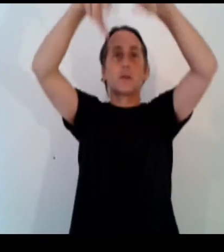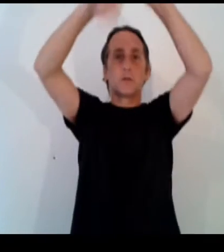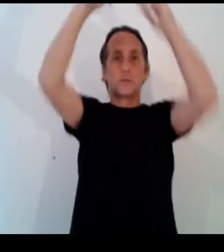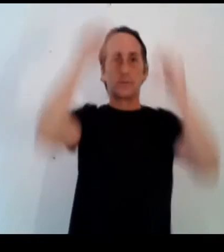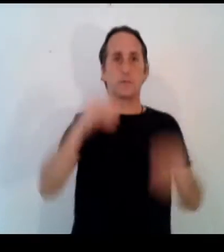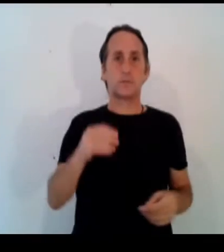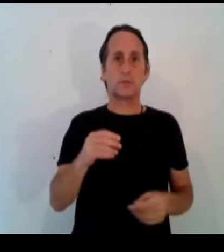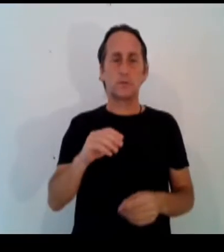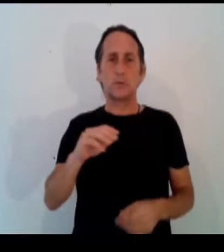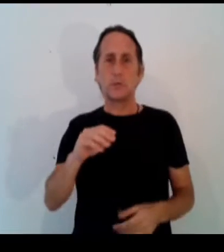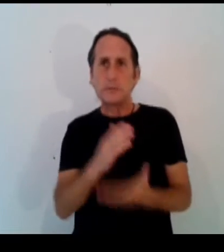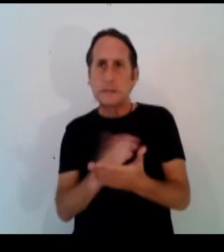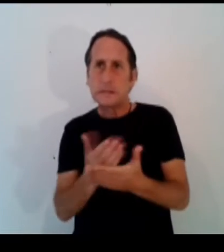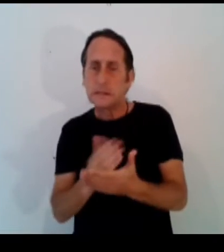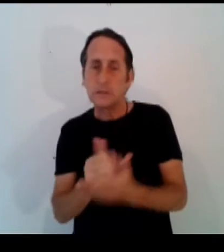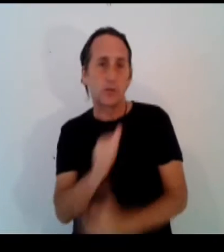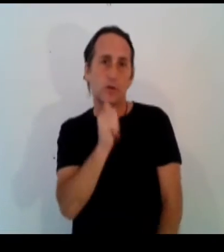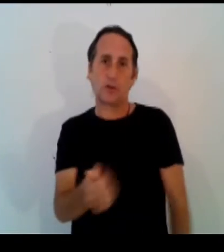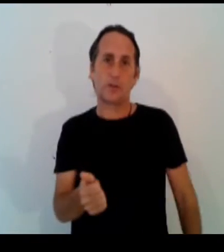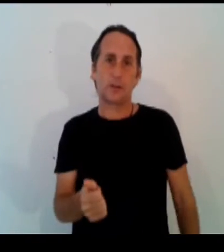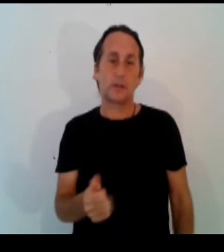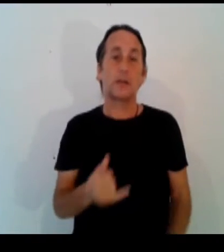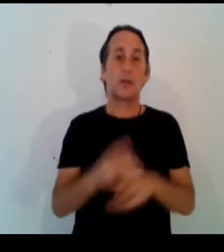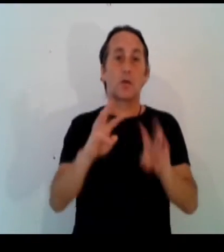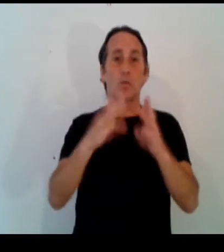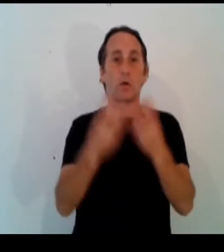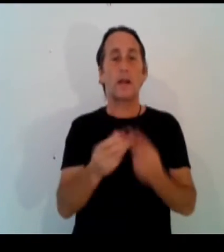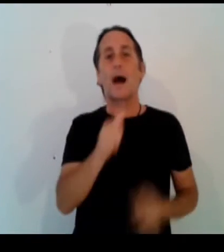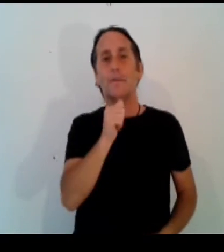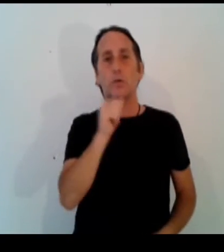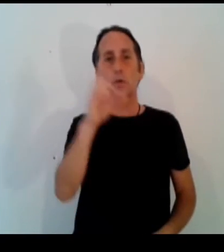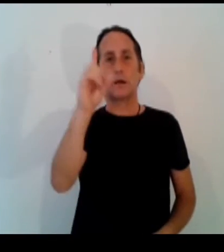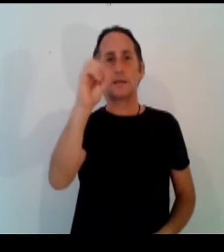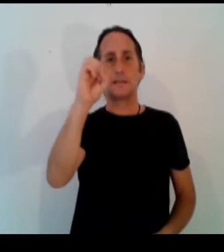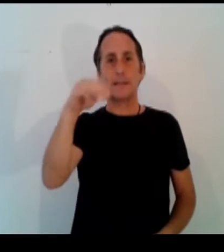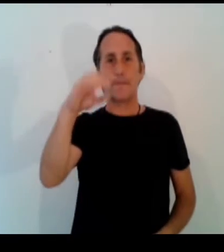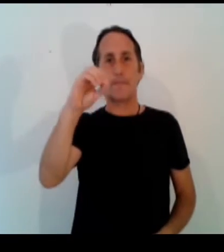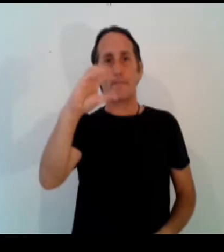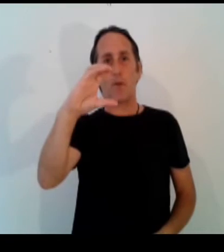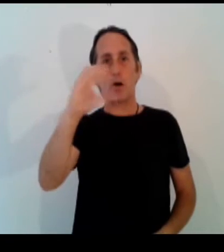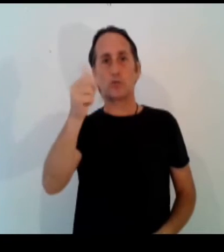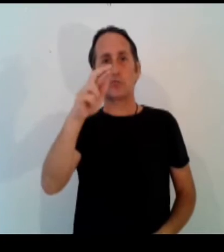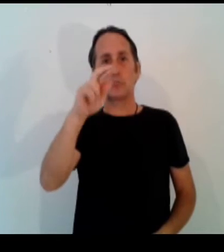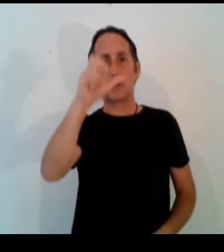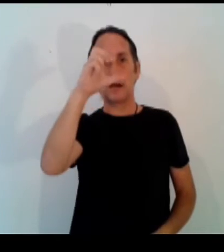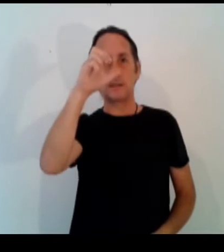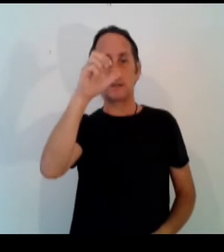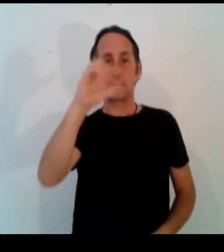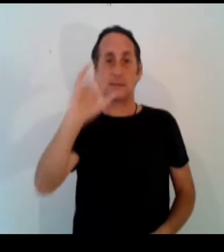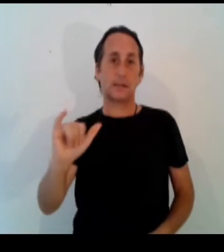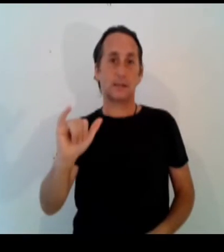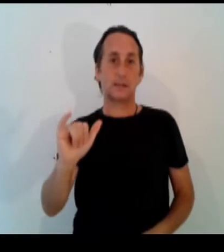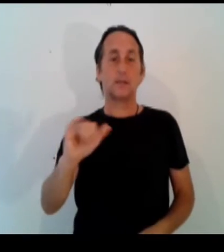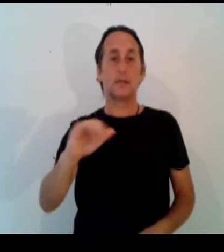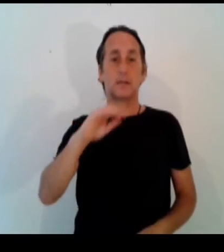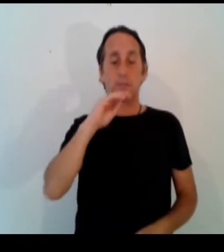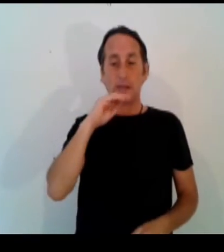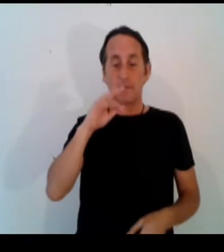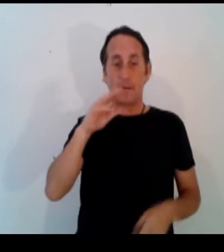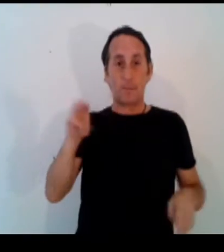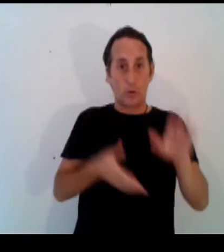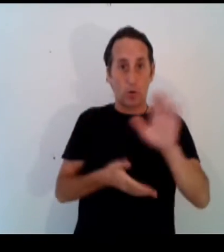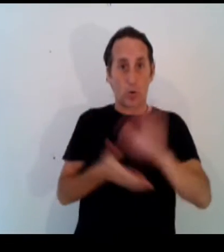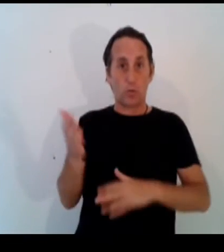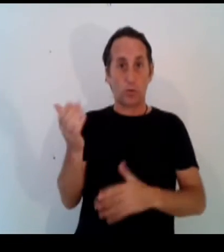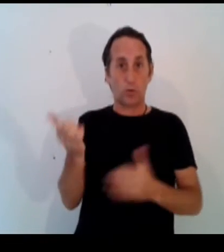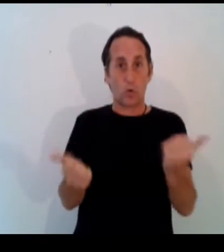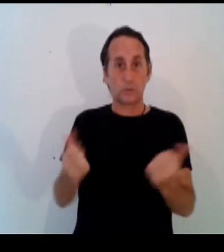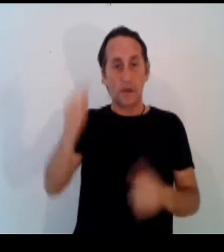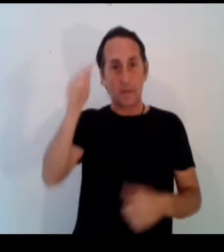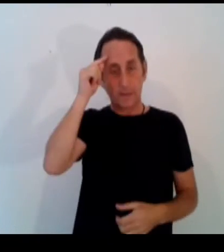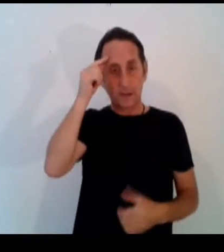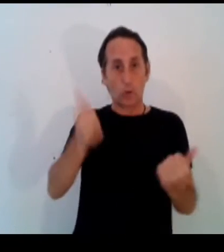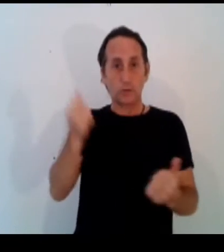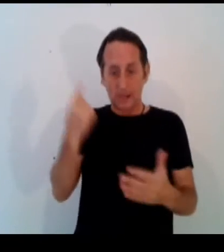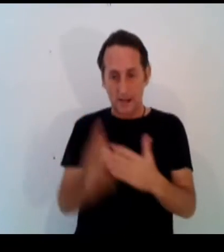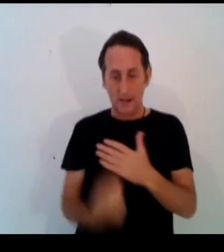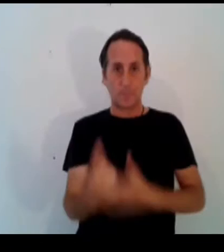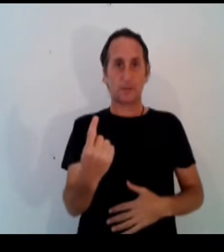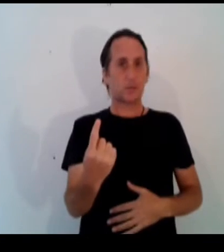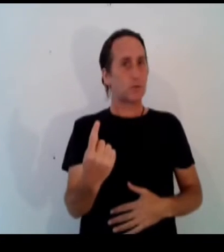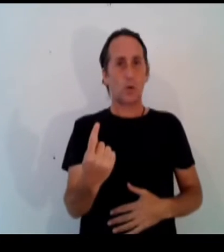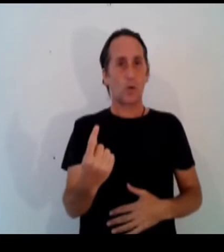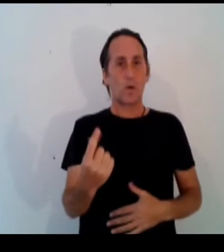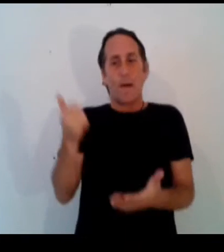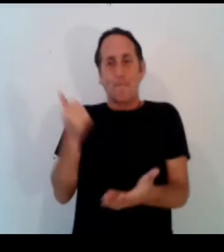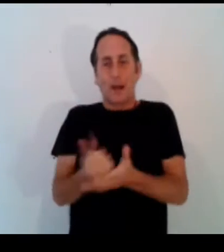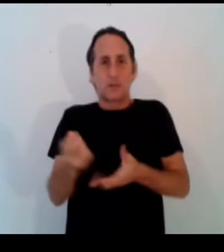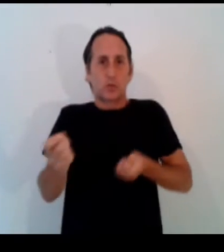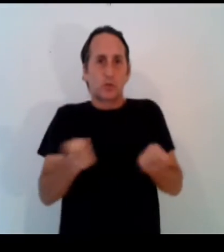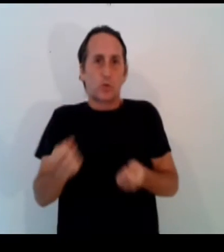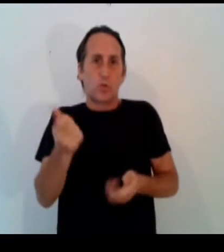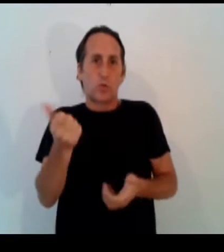So there's no ambiguity there are no democracys in the world, so when people go to courts thinking the courts are independent, they are not, the courts are run by the banks